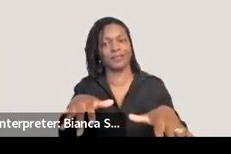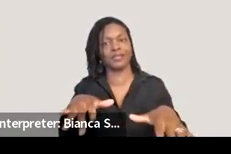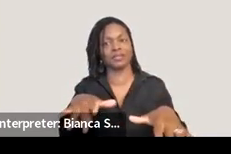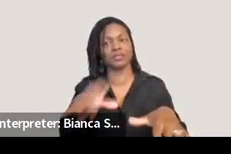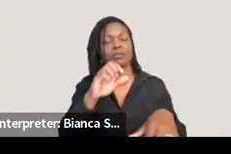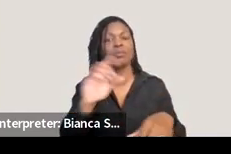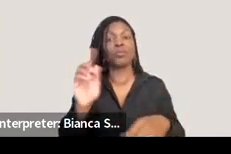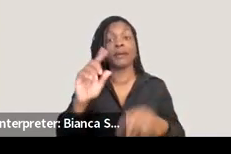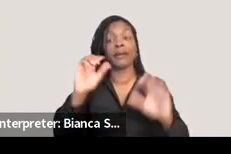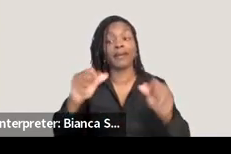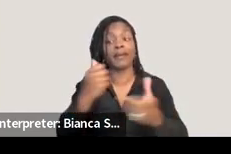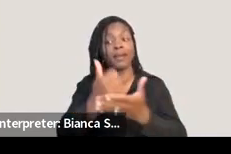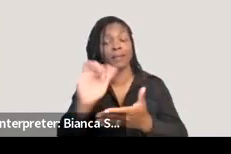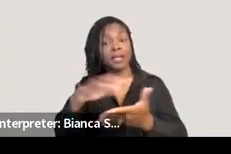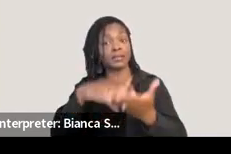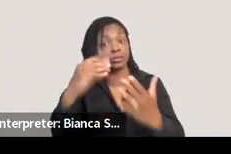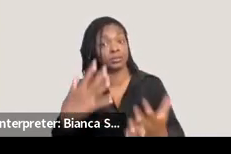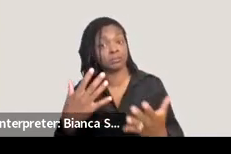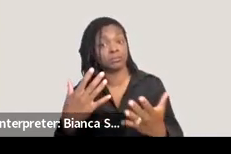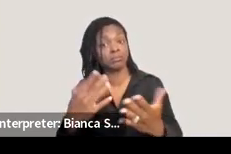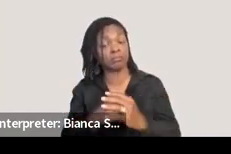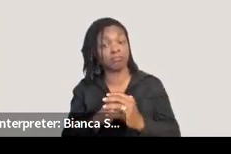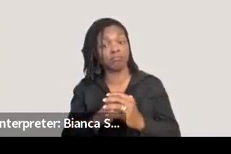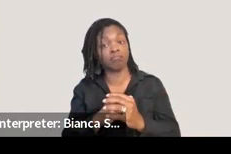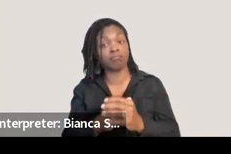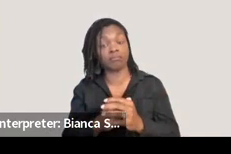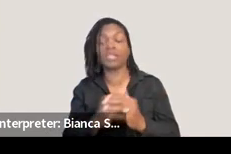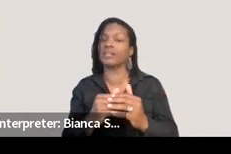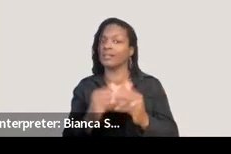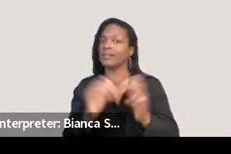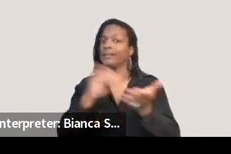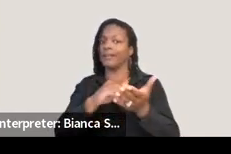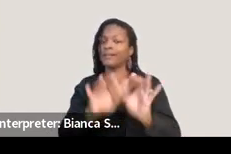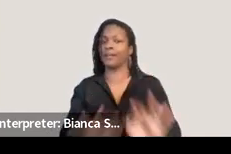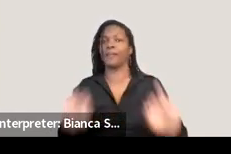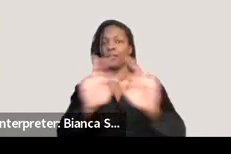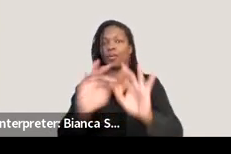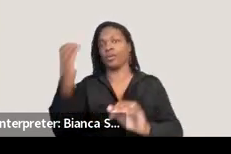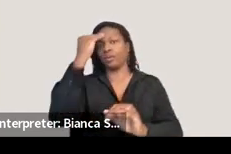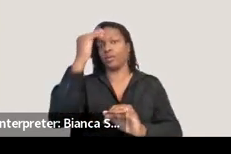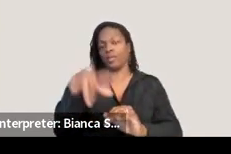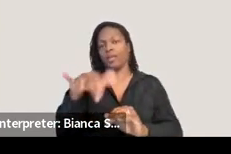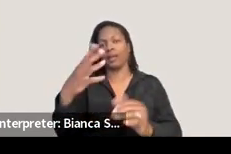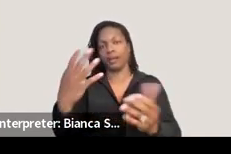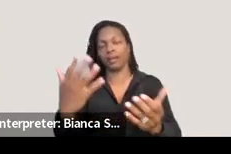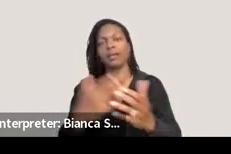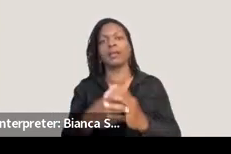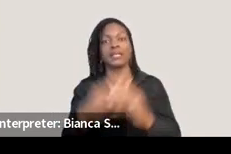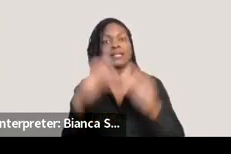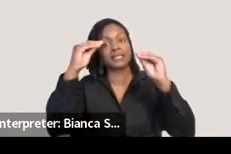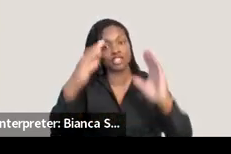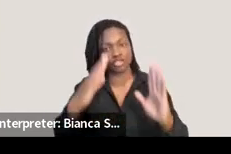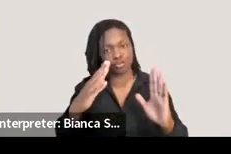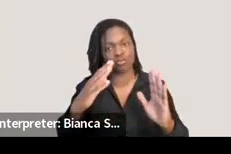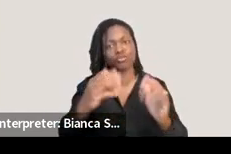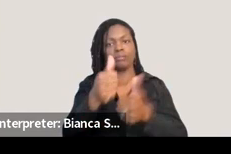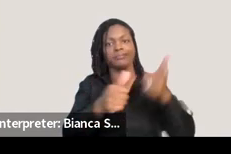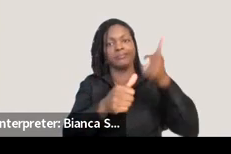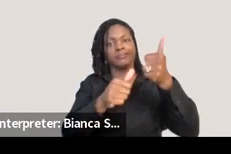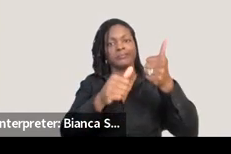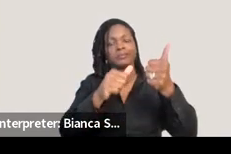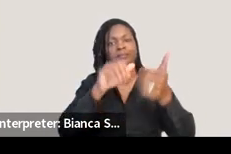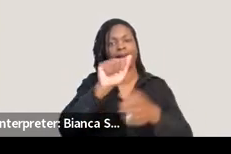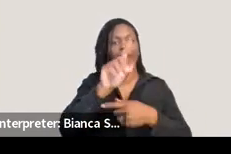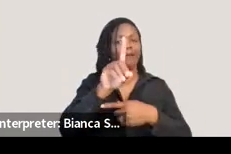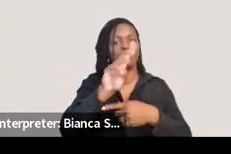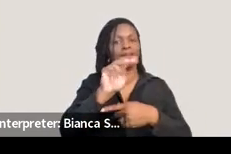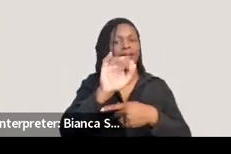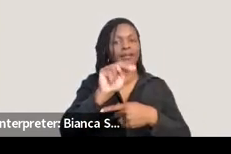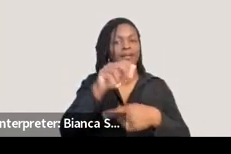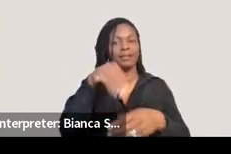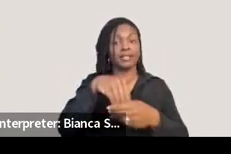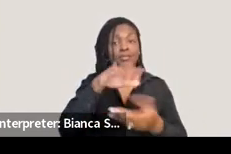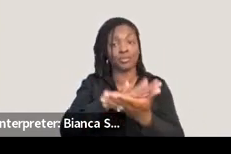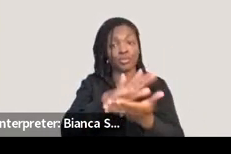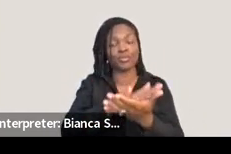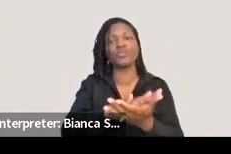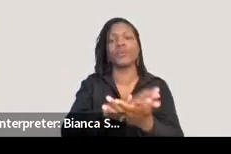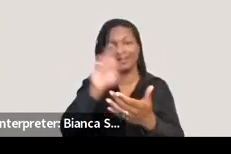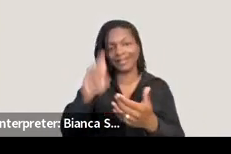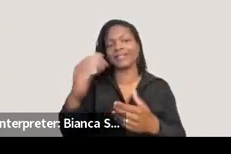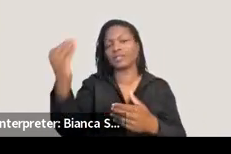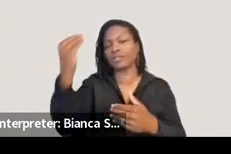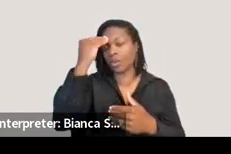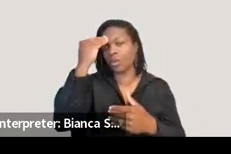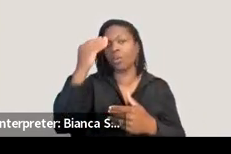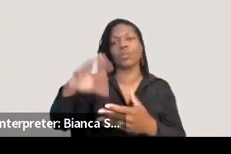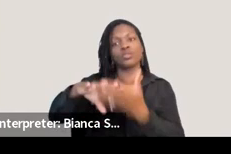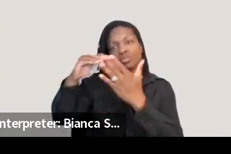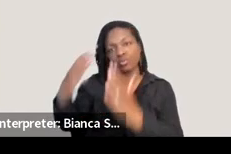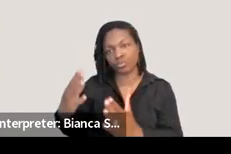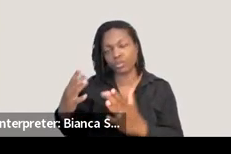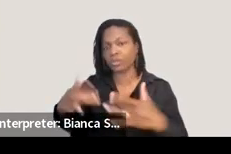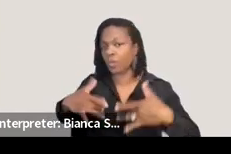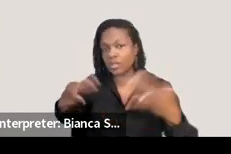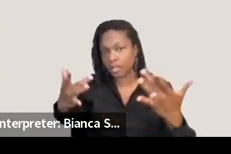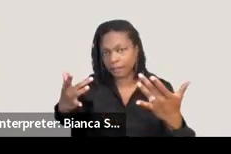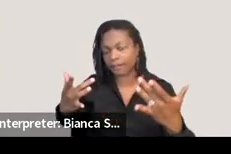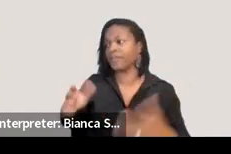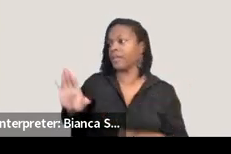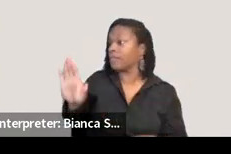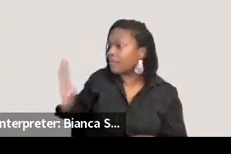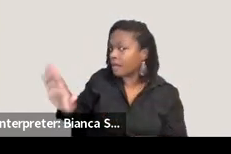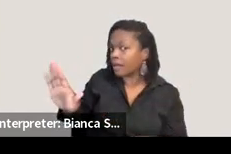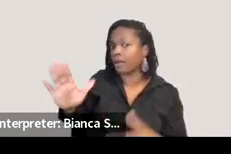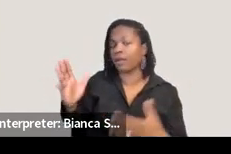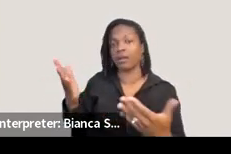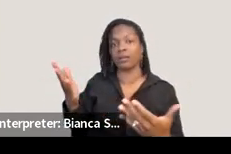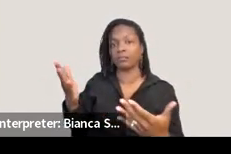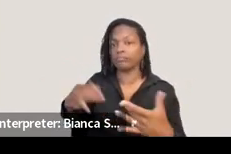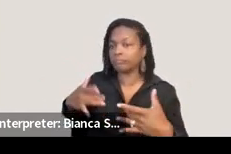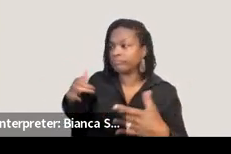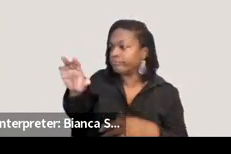Again, it's important to know this because even the teachers in admin should be developing relationships. Again, we're at the table and we're talking about accommodations and modifications, the child voice, if they're old enough should be heard, the parents voice should be heard.